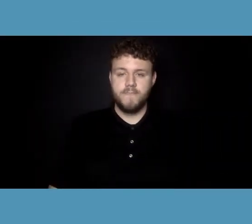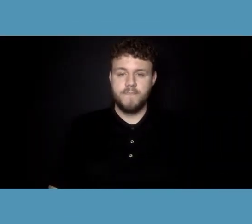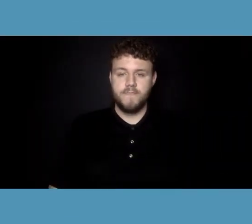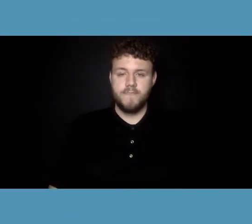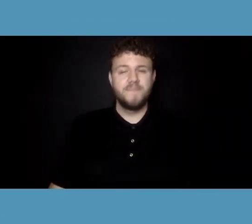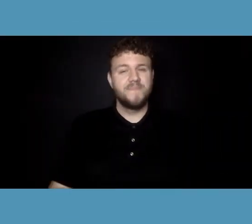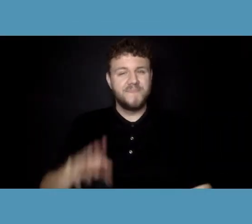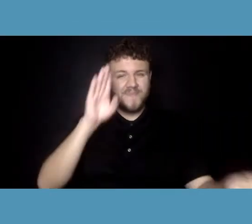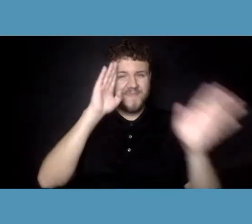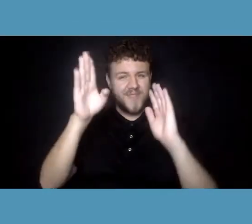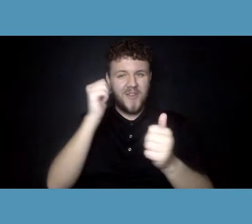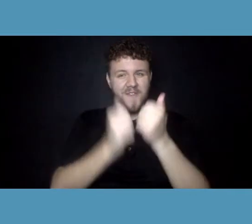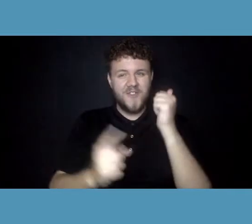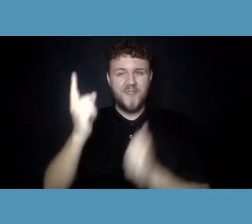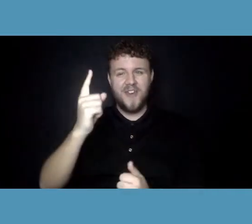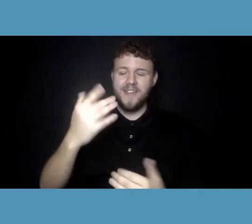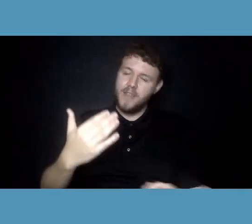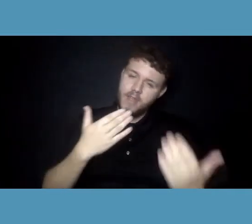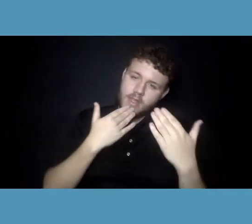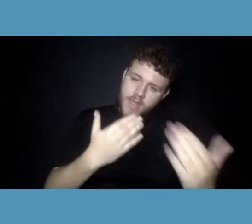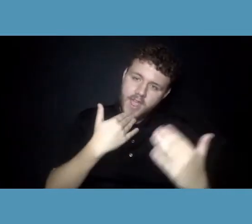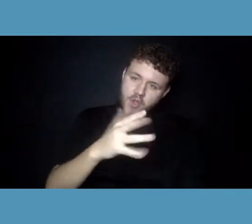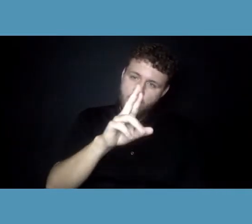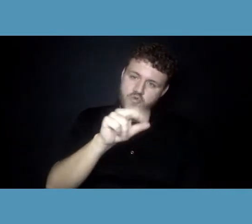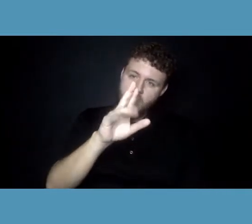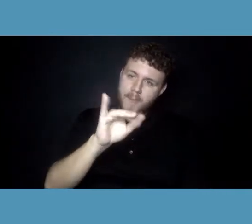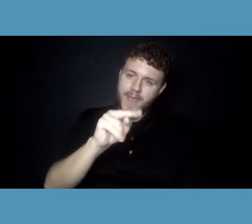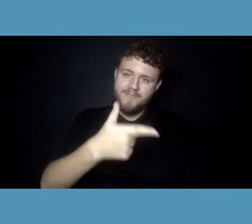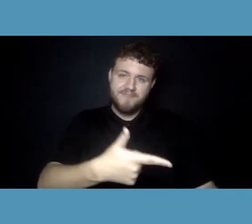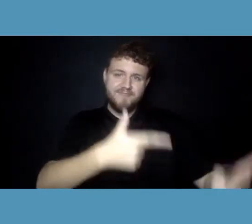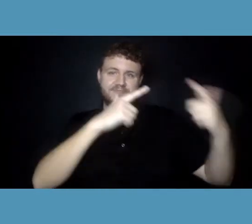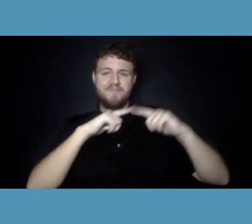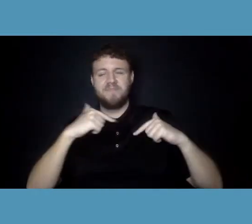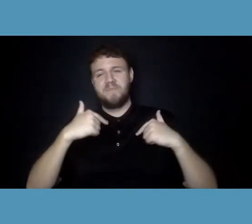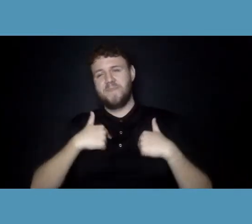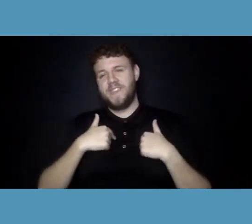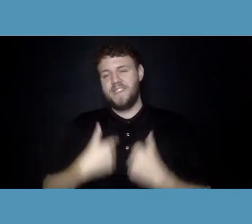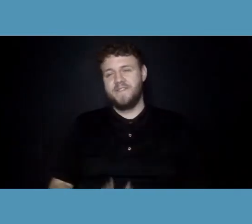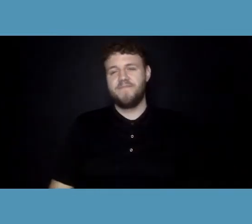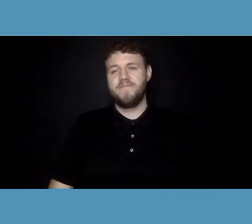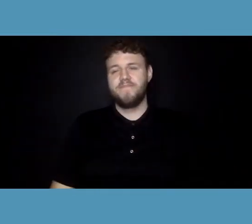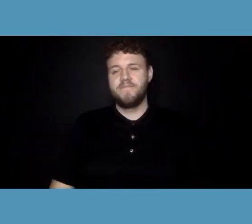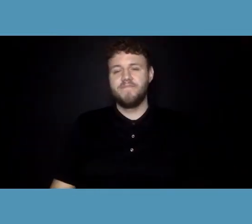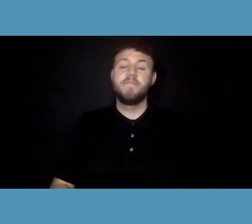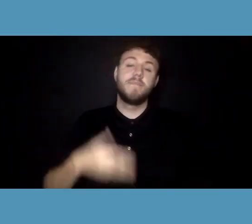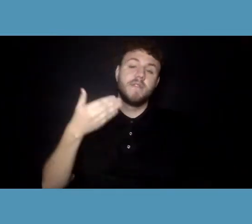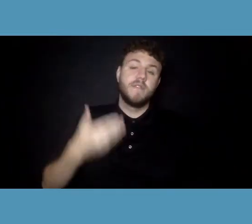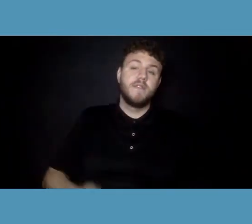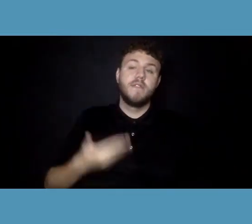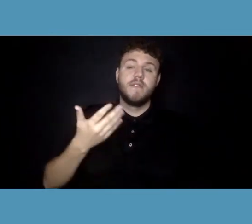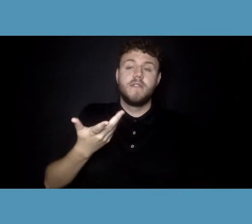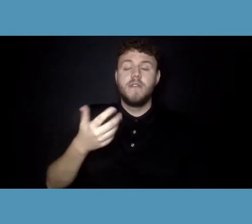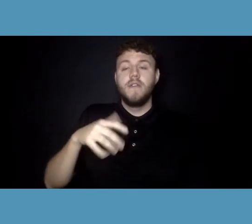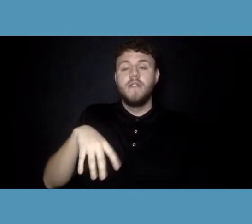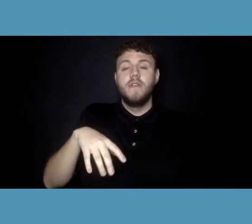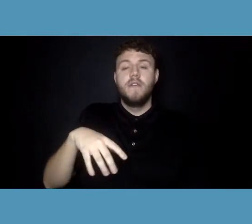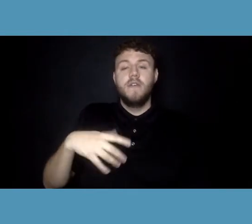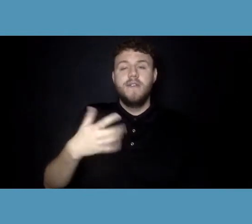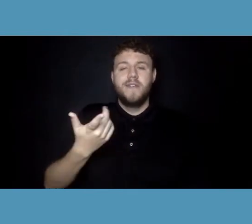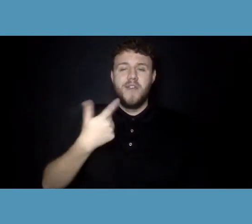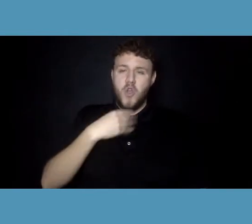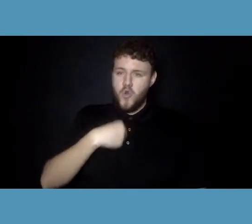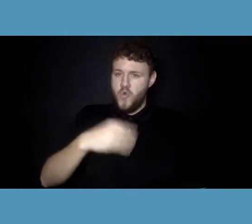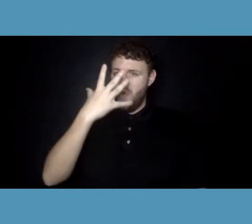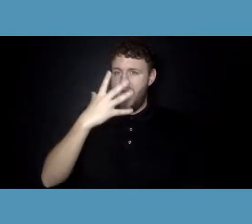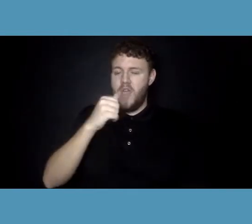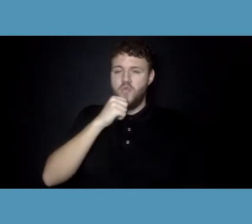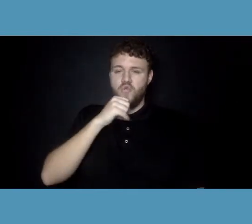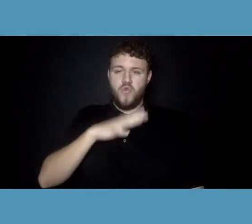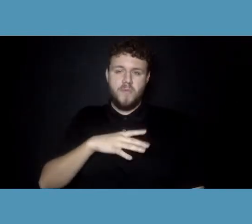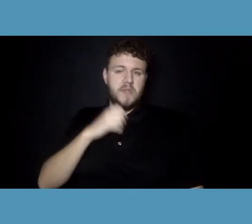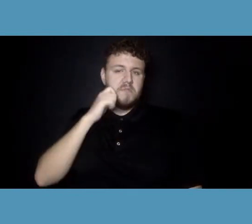Hello everyone, and thank you to Robin for passing it to me. I am a white Caucasian light-skinned woman